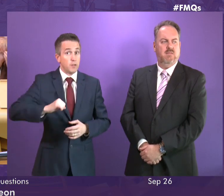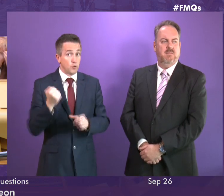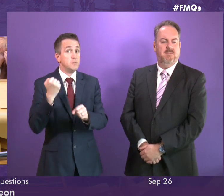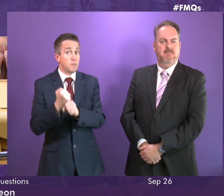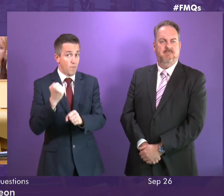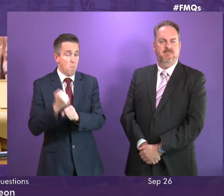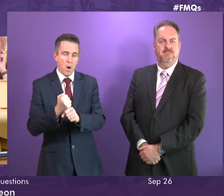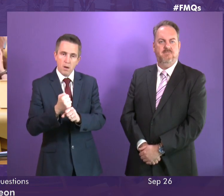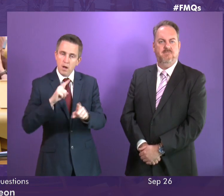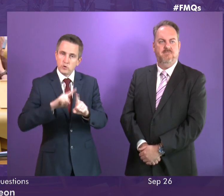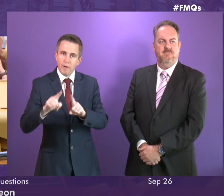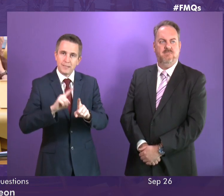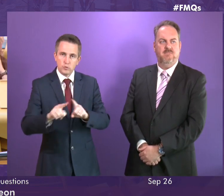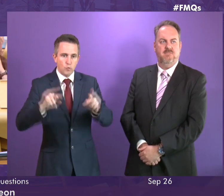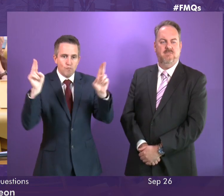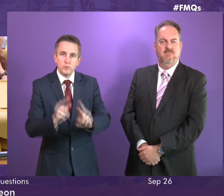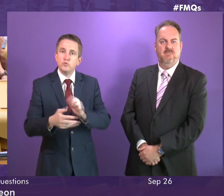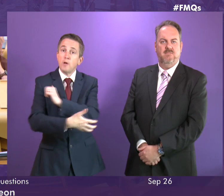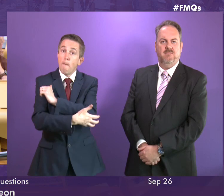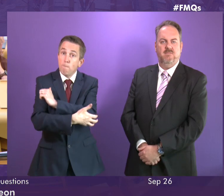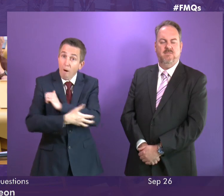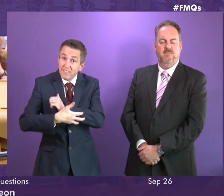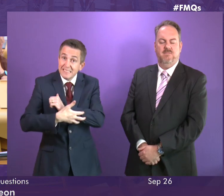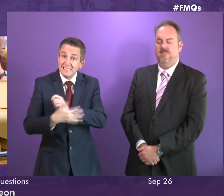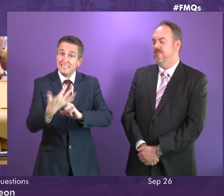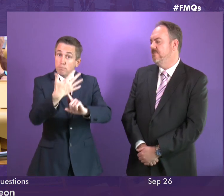that the Scottish Government is taking to tackle deep-seated poverty and inequality,